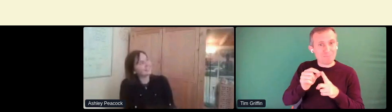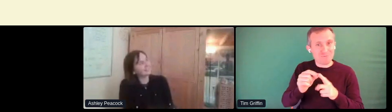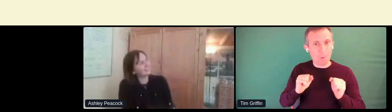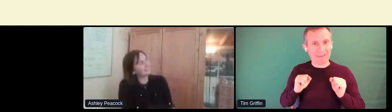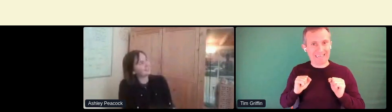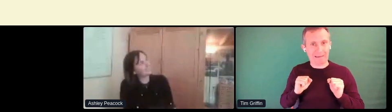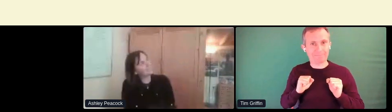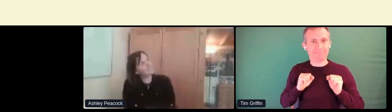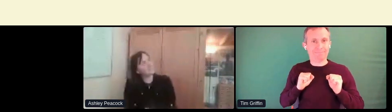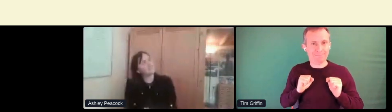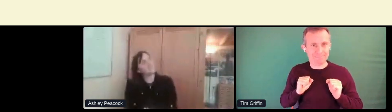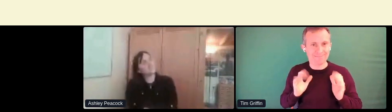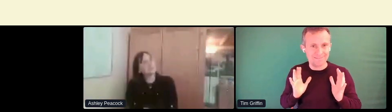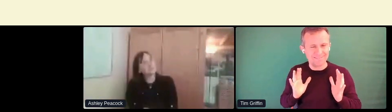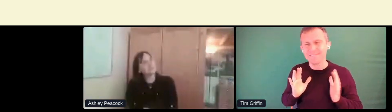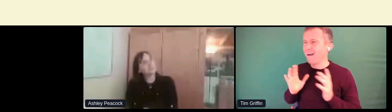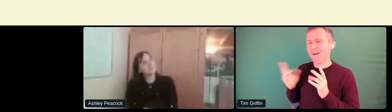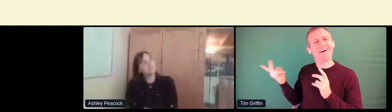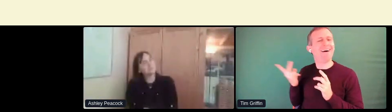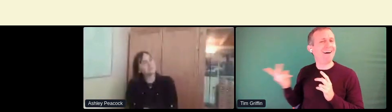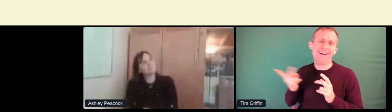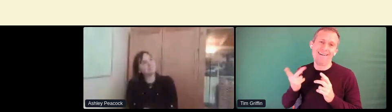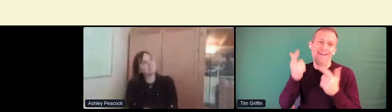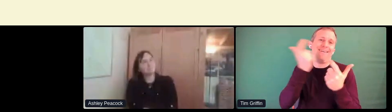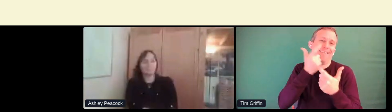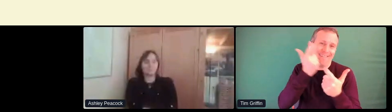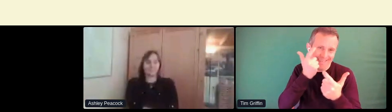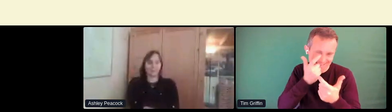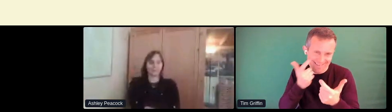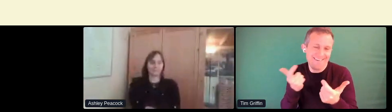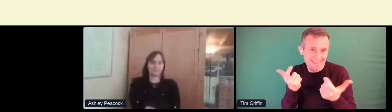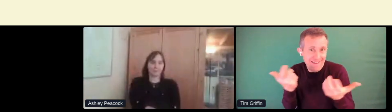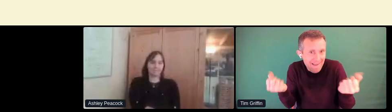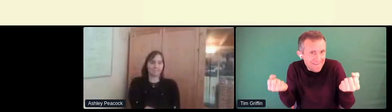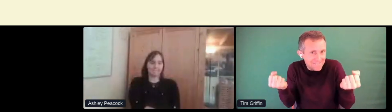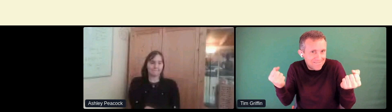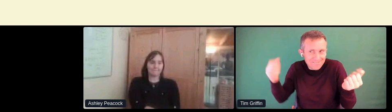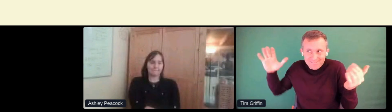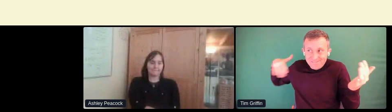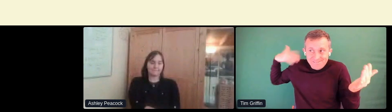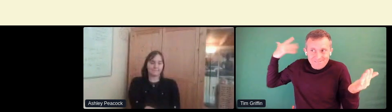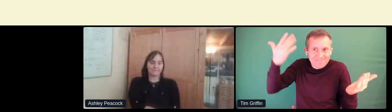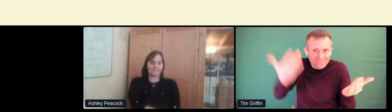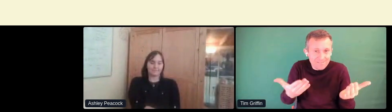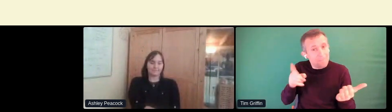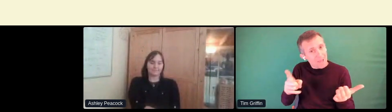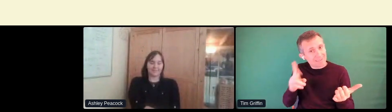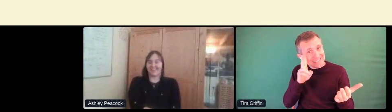We still laugh about it now but you can see how that could create some really big issues in the office.